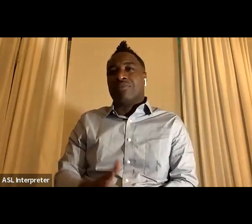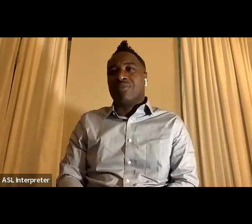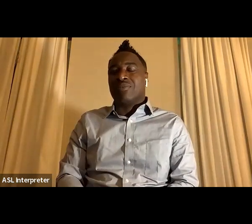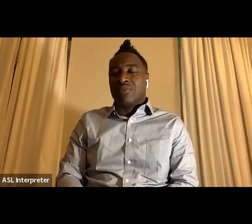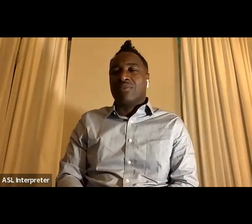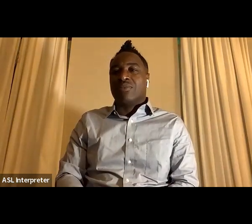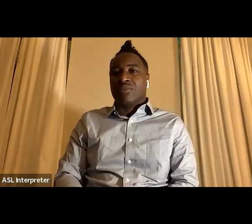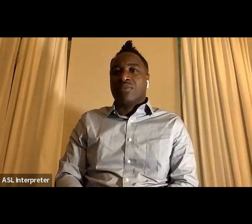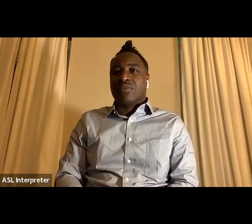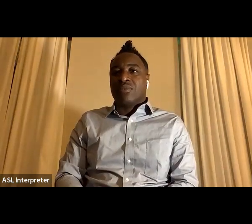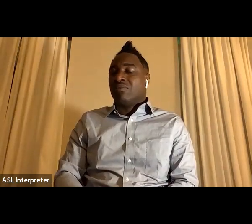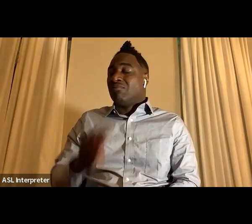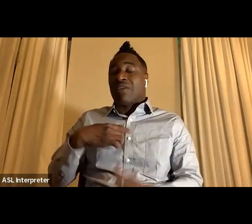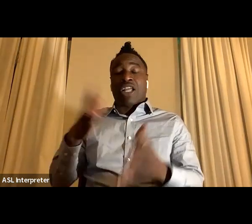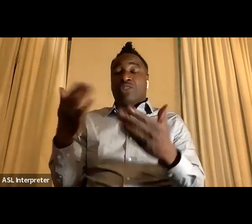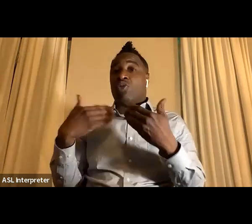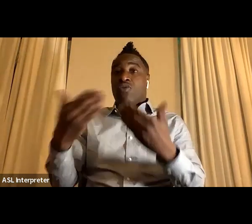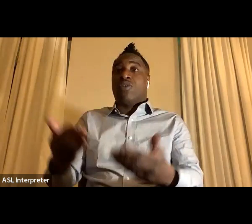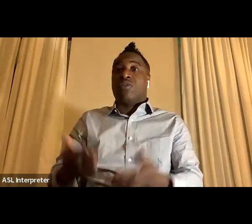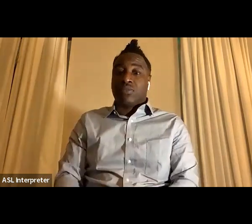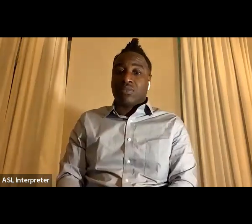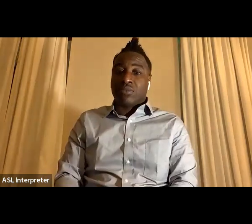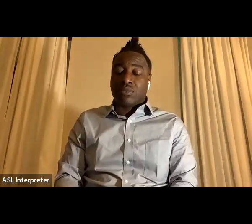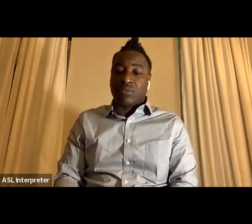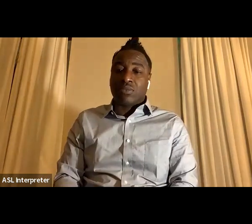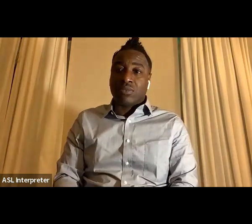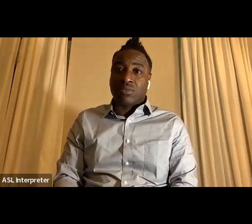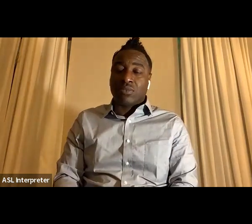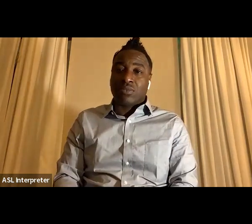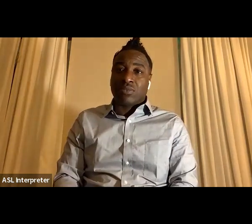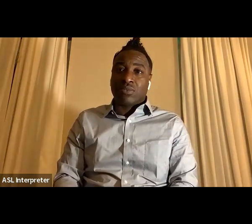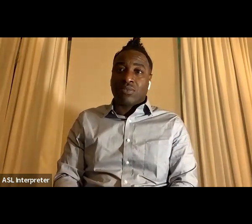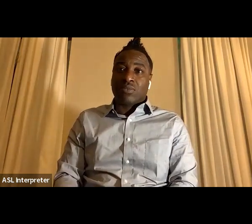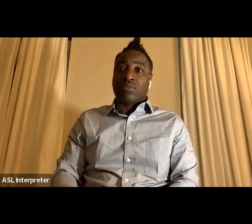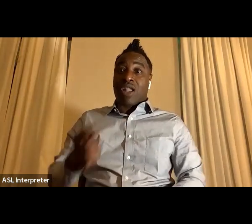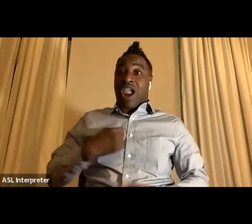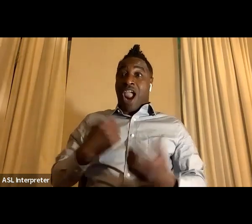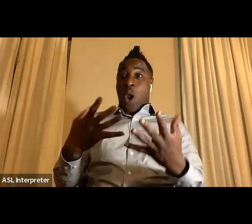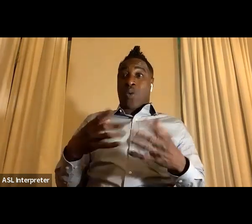I just move on, you know? Yeah, I want to give you a thumbs up because literally every question